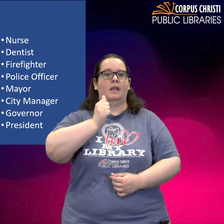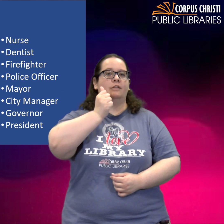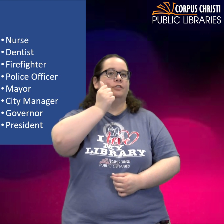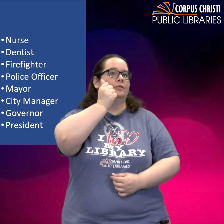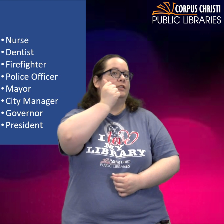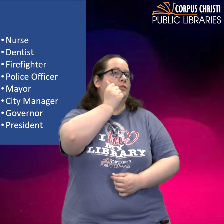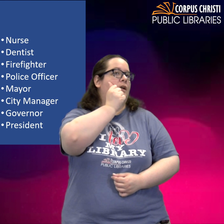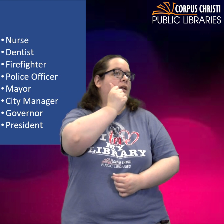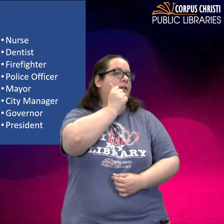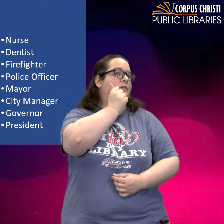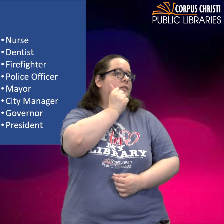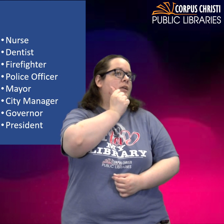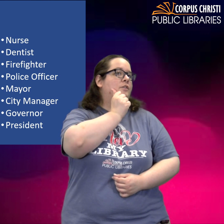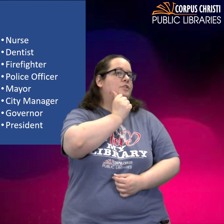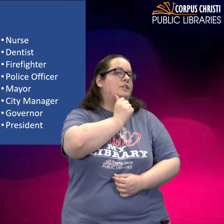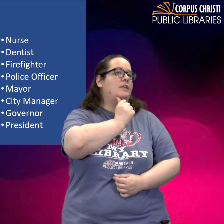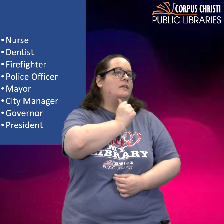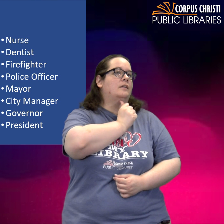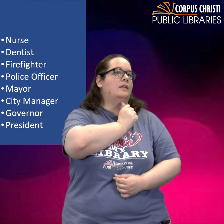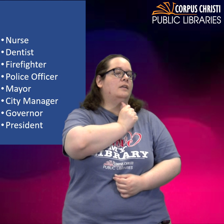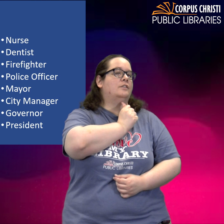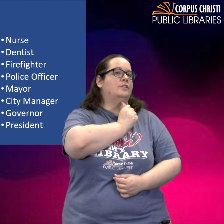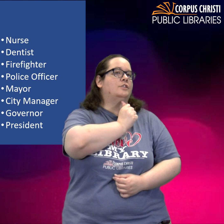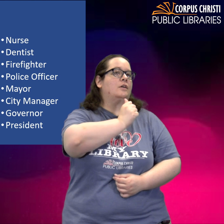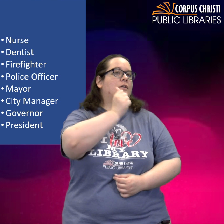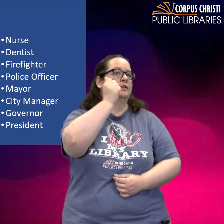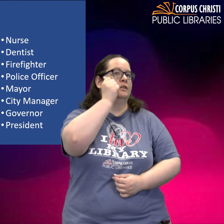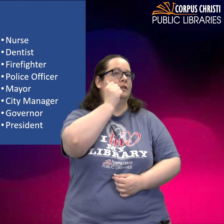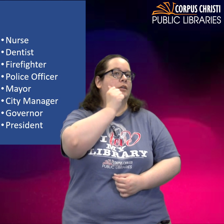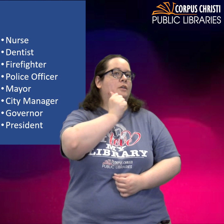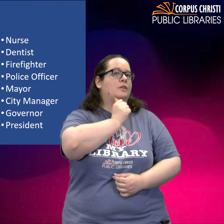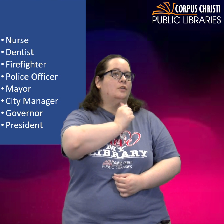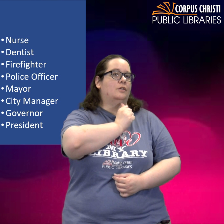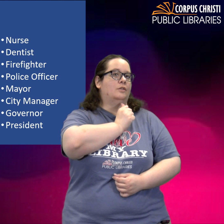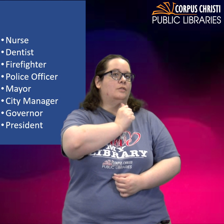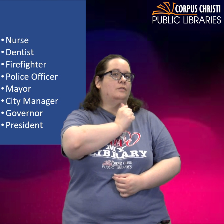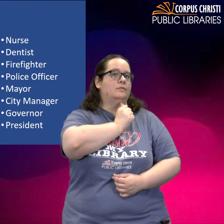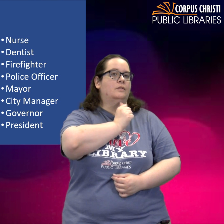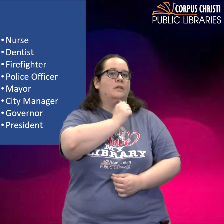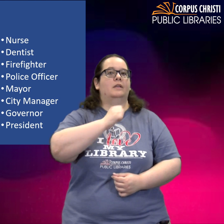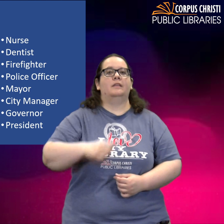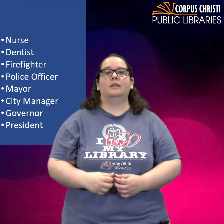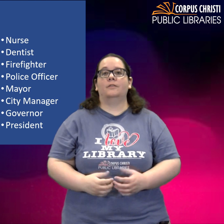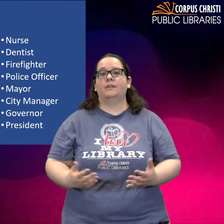and you're just going to draw a line down your cheek and under your jaw. Girl, think of an